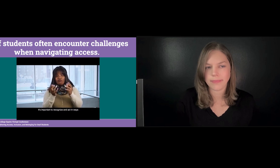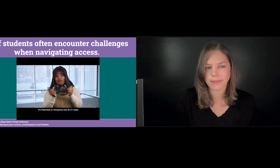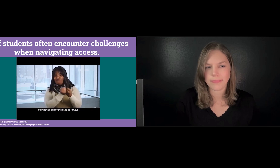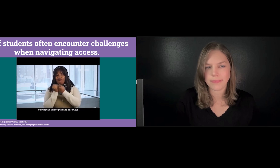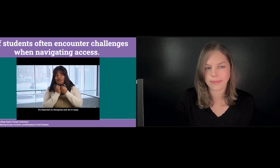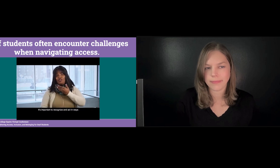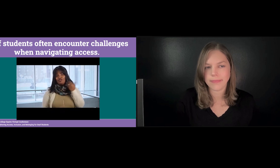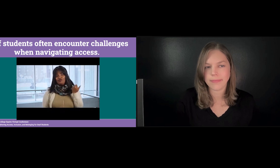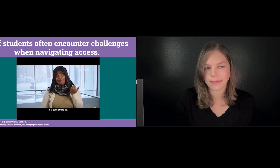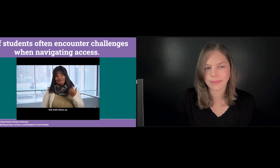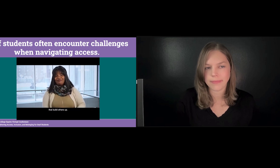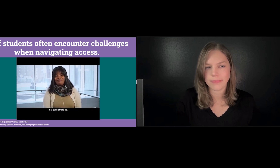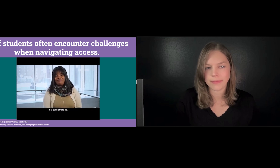in ways that build others up.